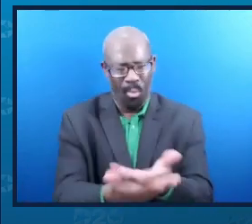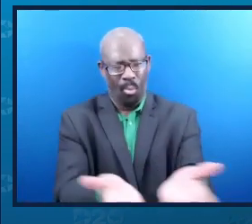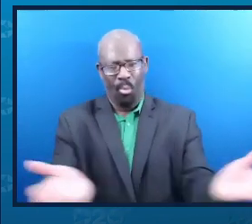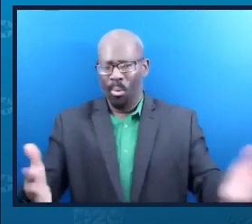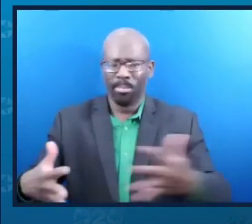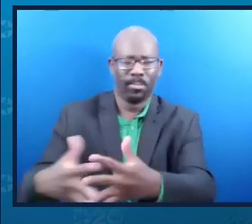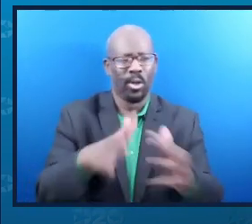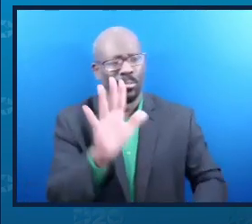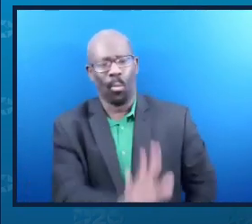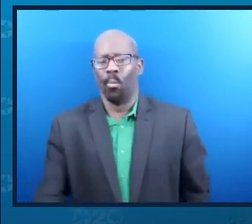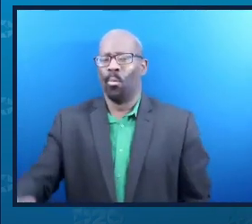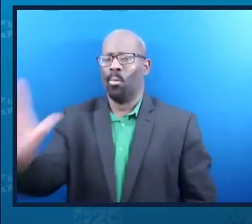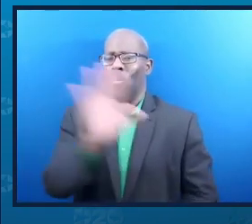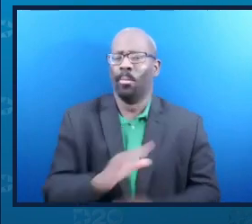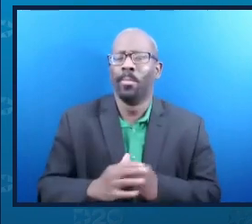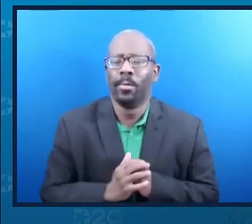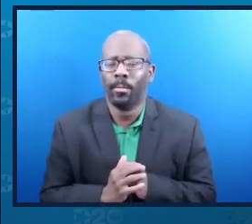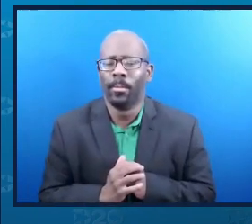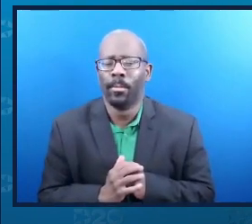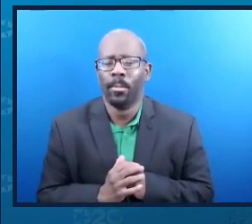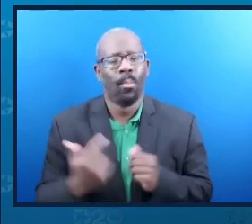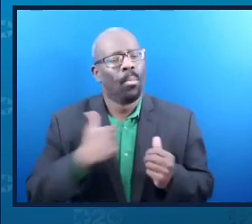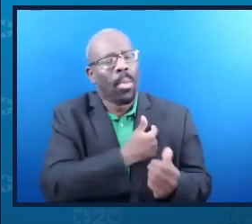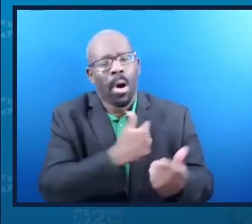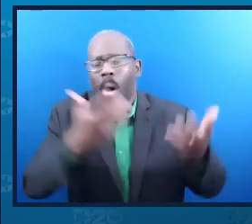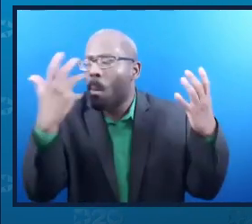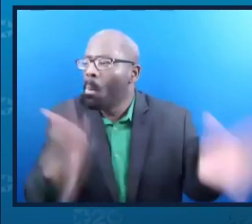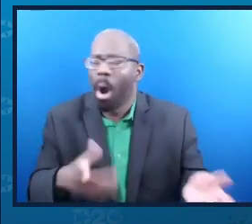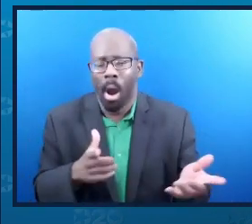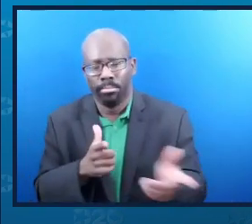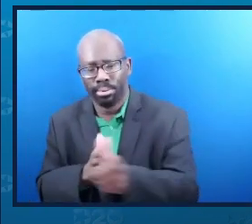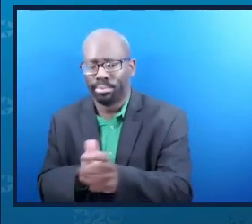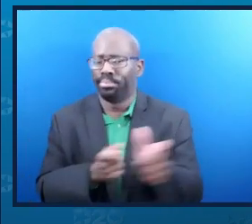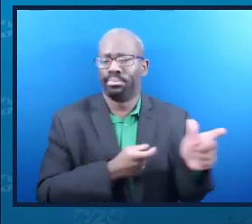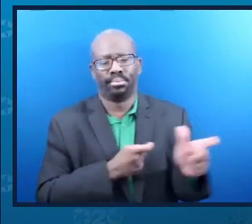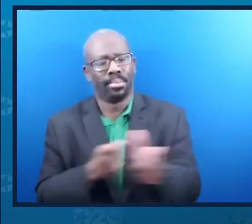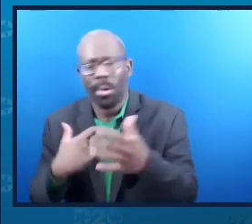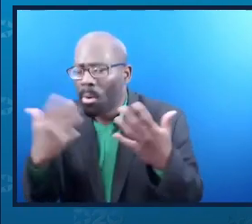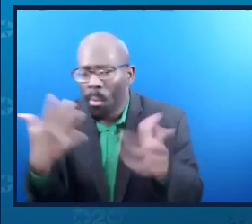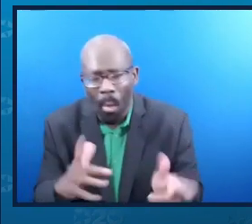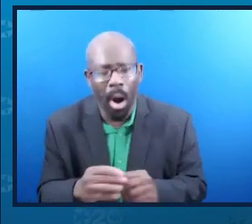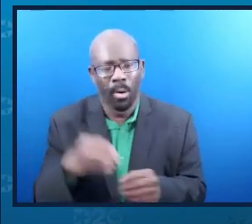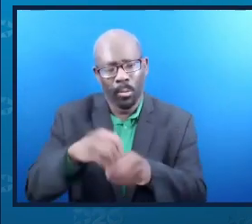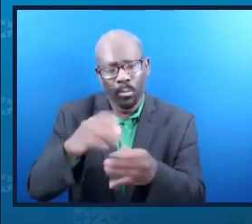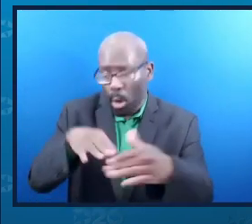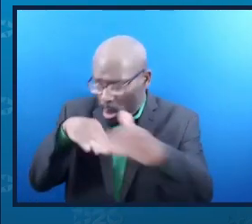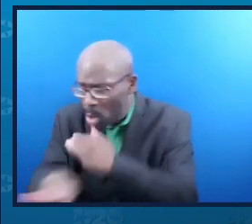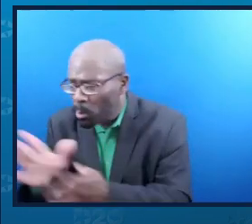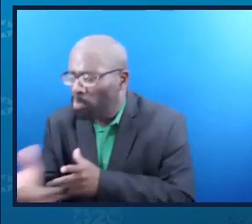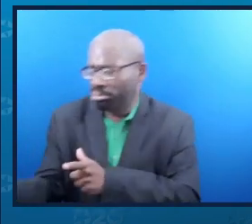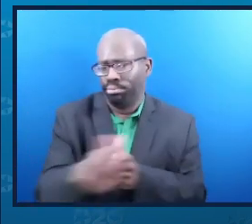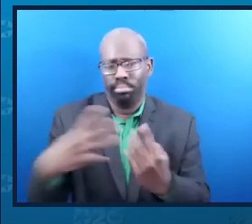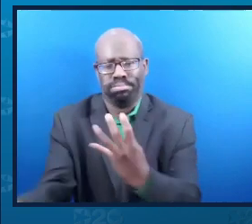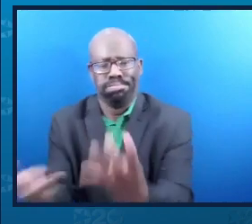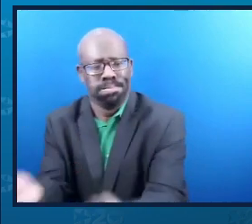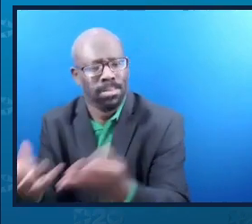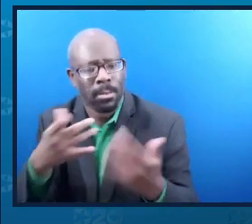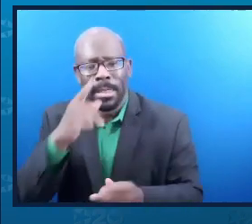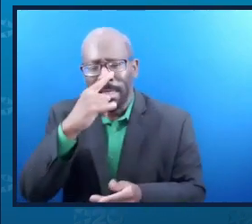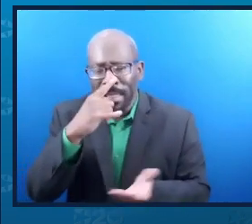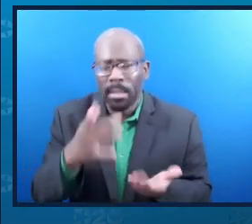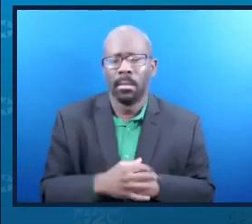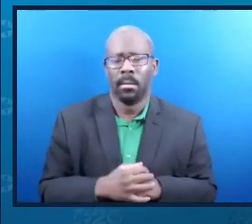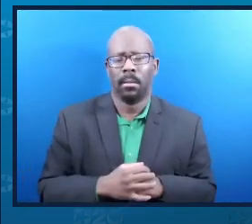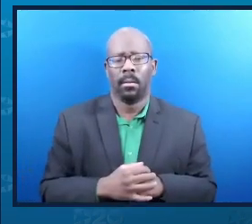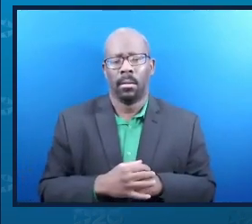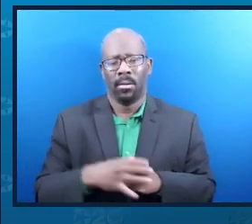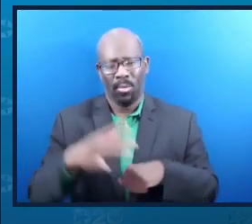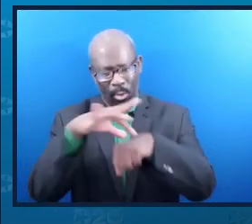CLASSROOM WOULDN'T GET SHOT UP.